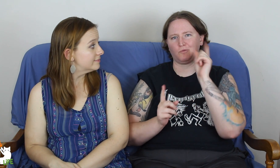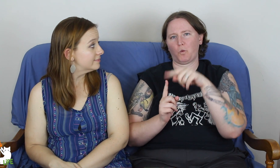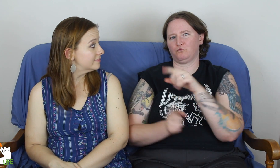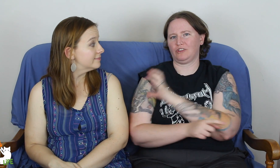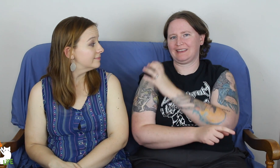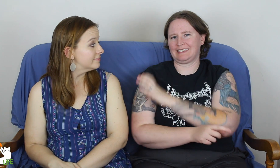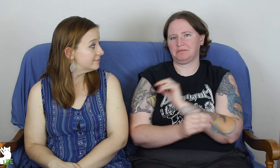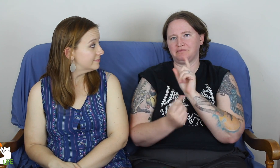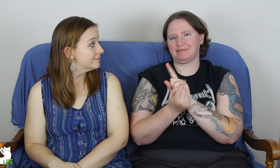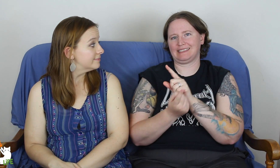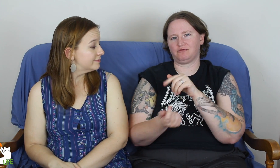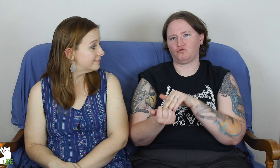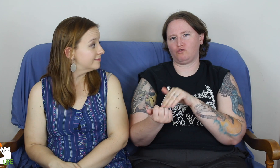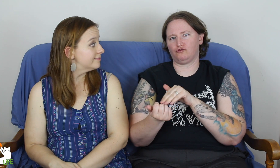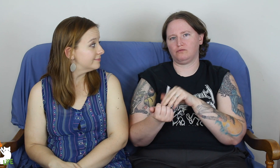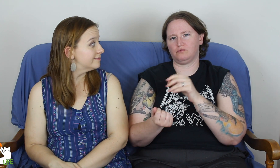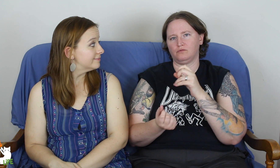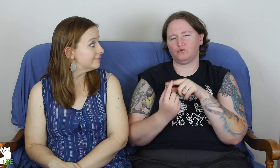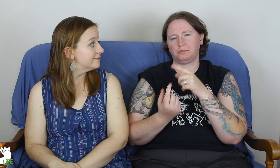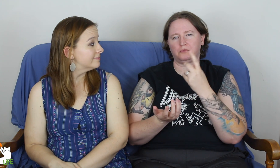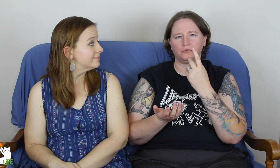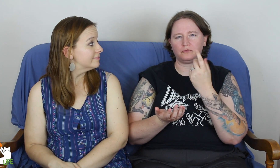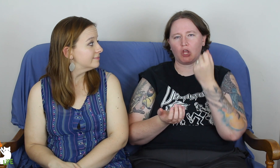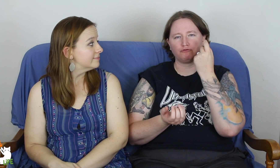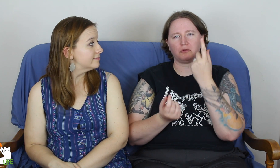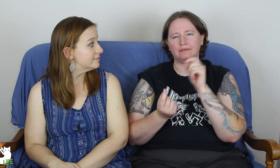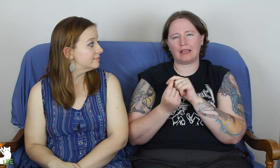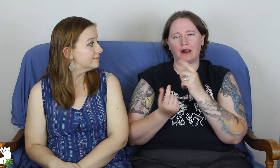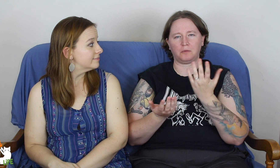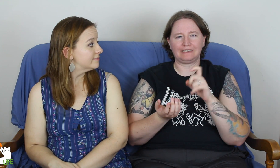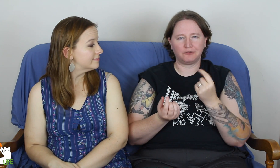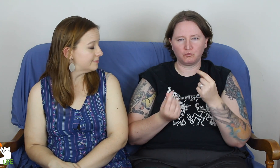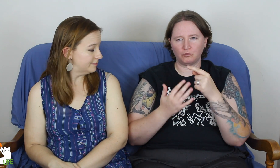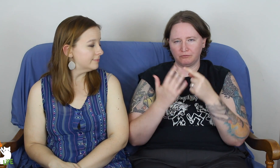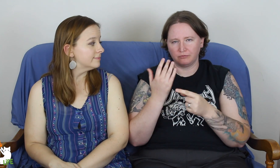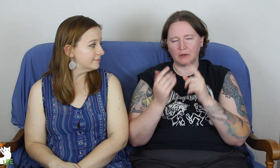and go to the clinic and meet with the doctor there. Just to kind of understand better what we needed to do next